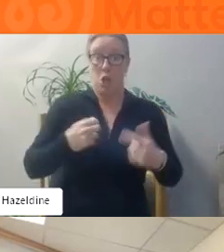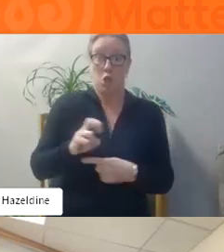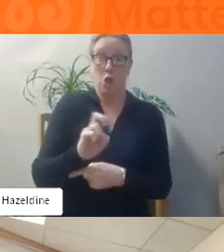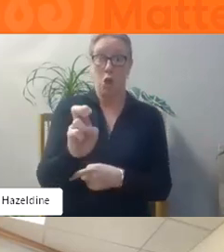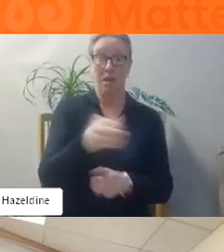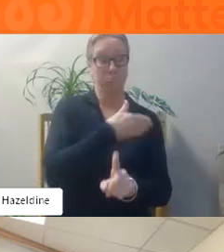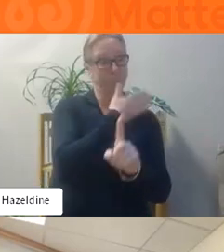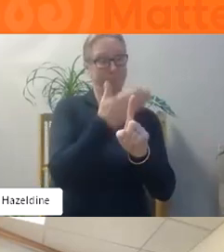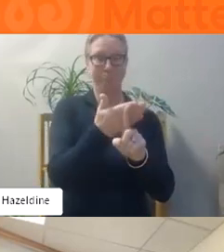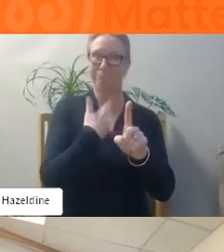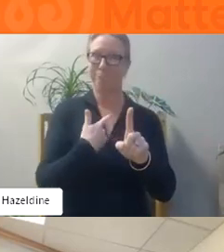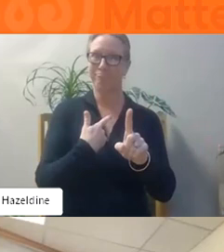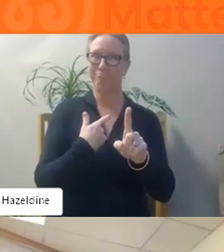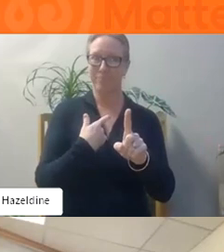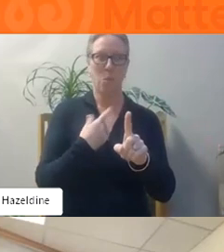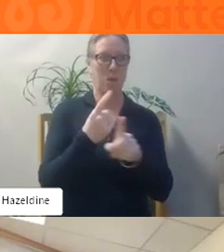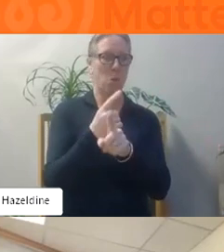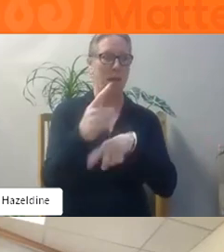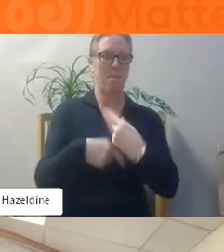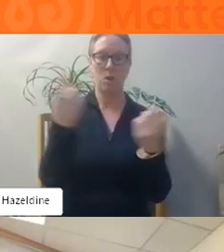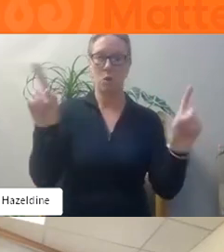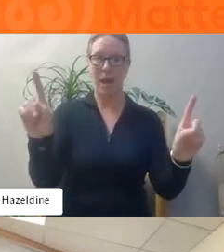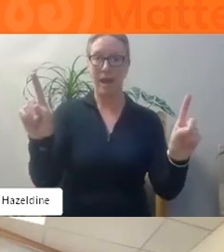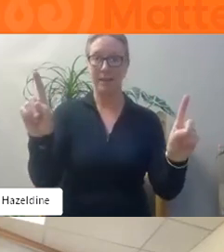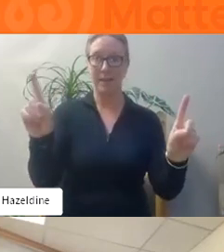area that we are talking today? Particularly for me it kicked in